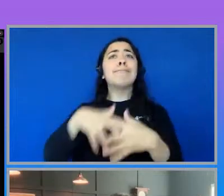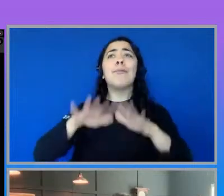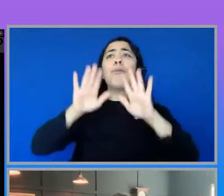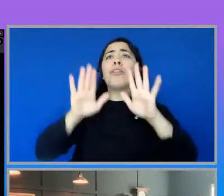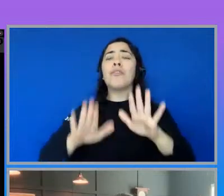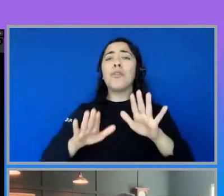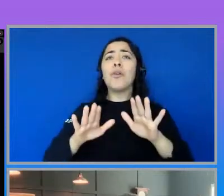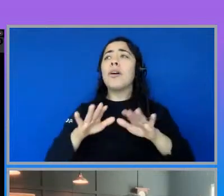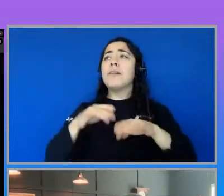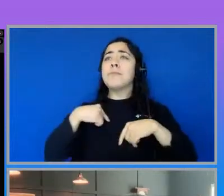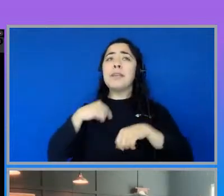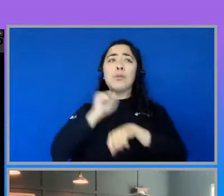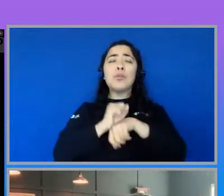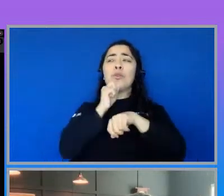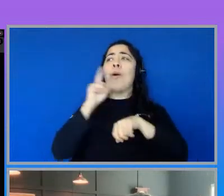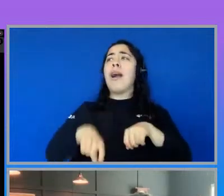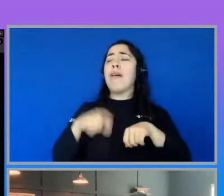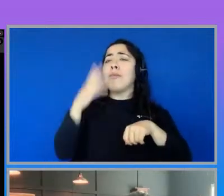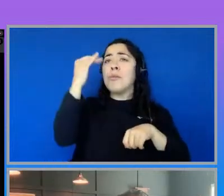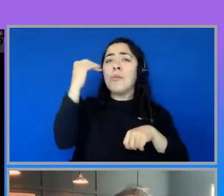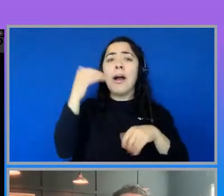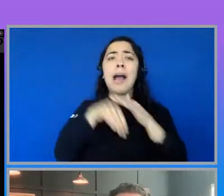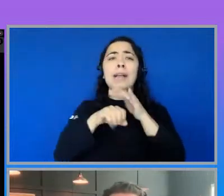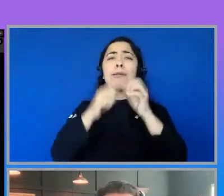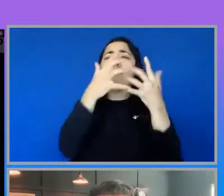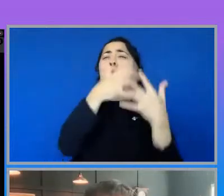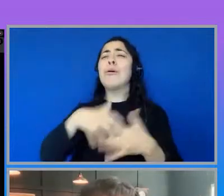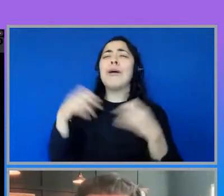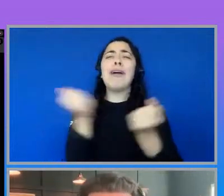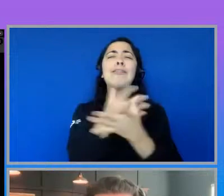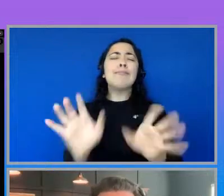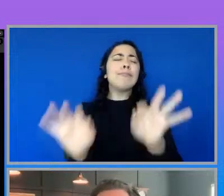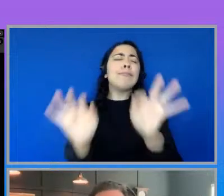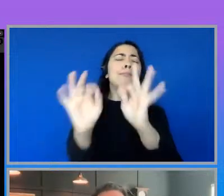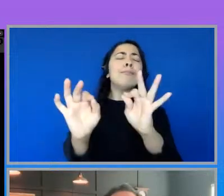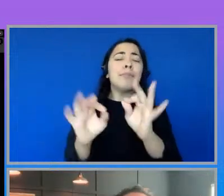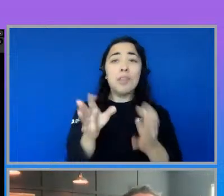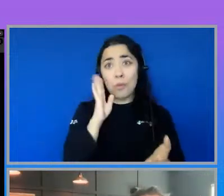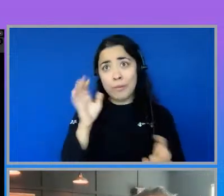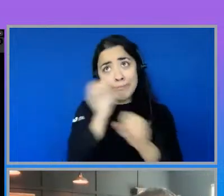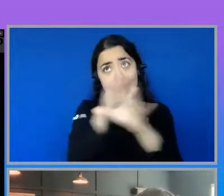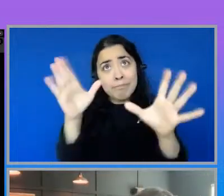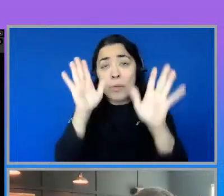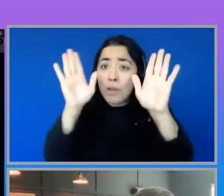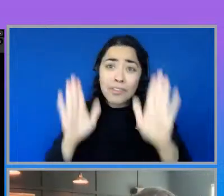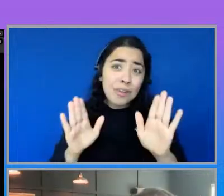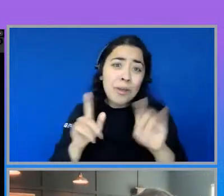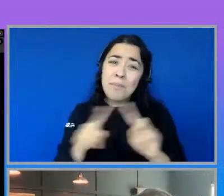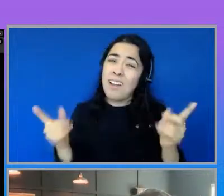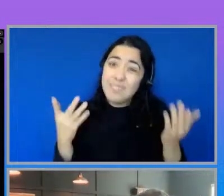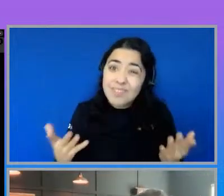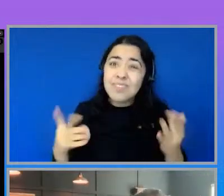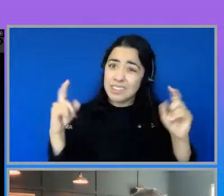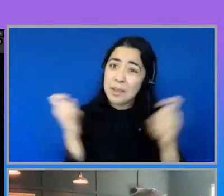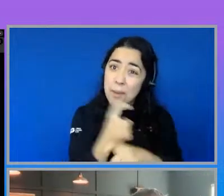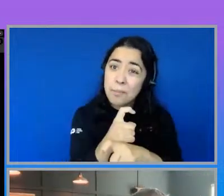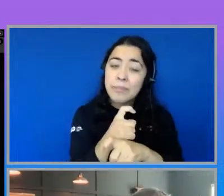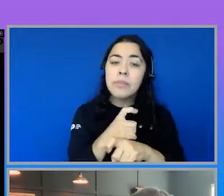because that was the case. So what do I mean when we say complicated? Well, let's examine something complex that isn't